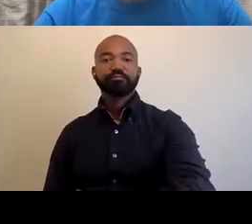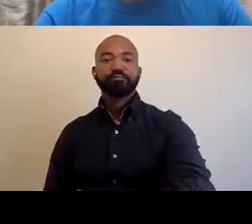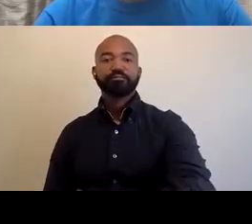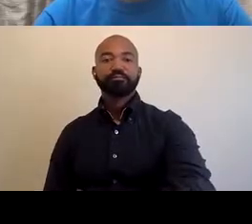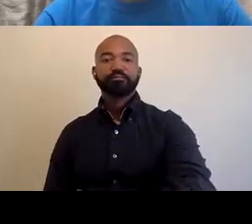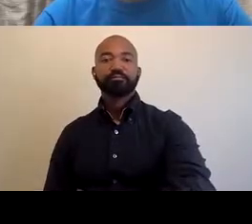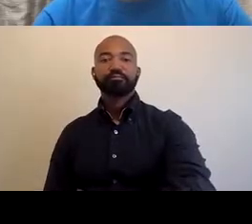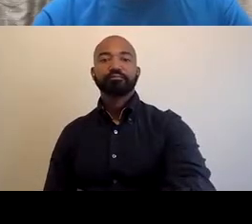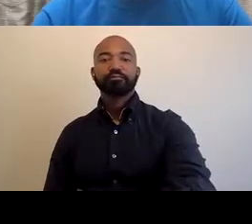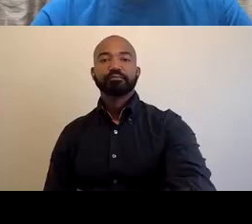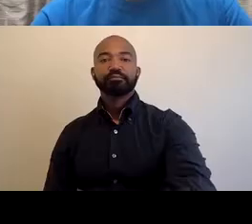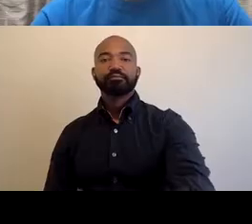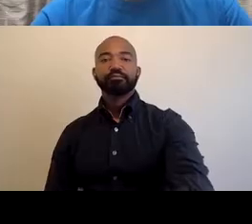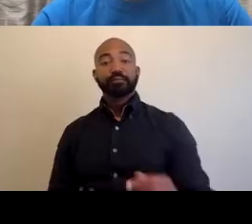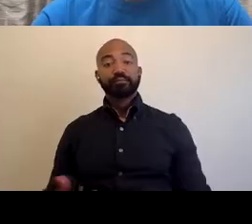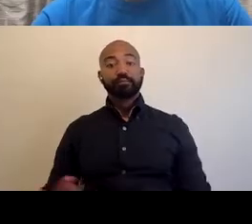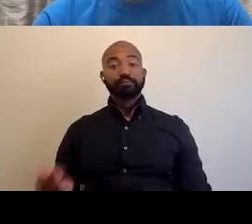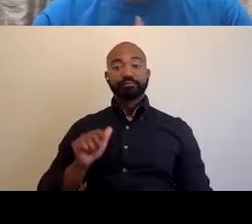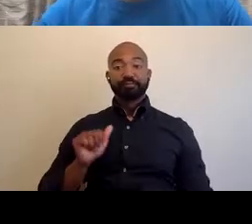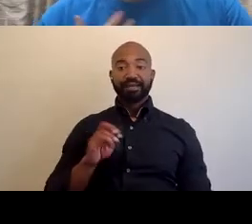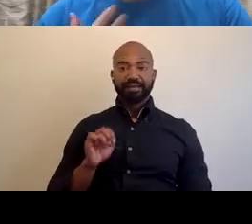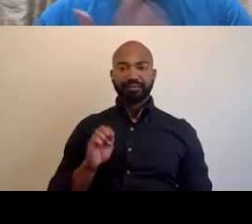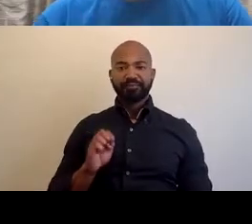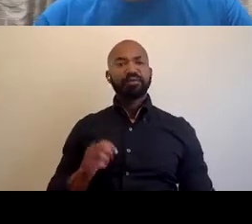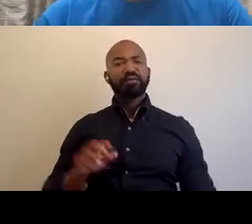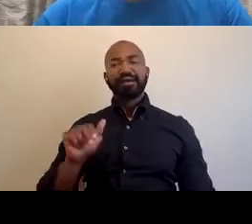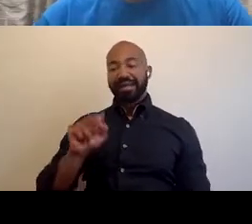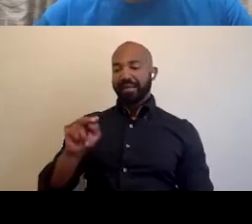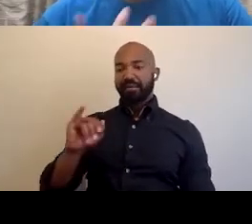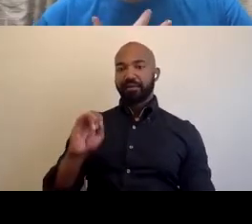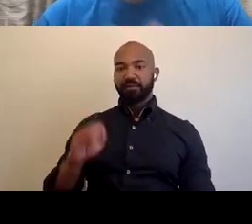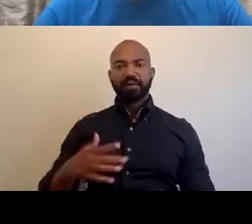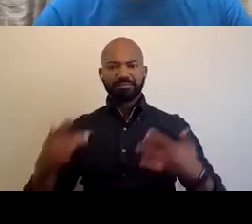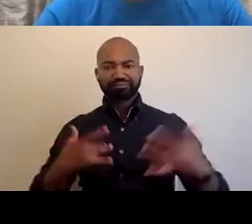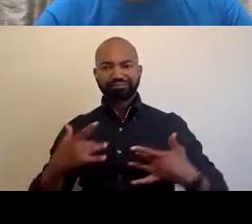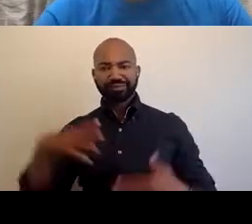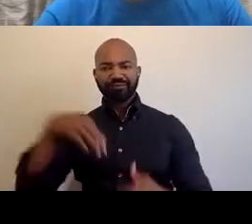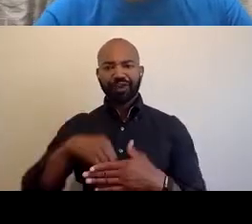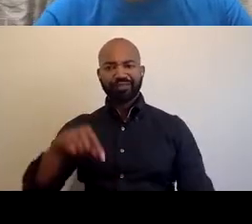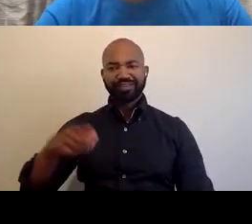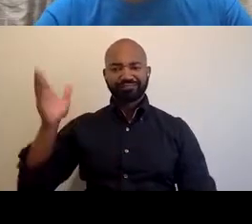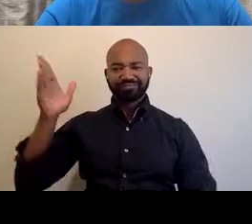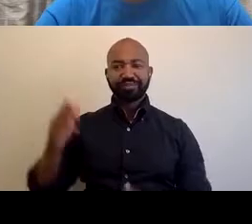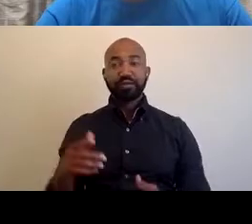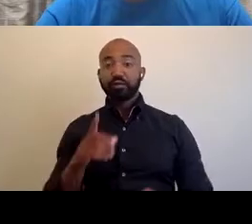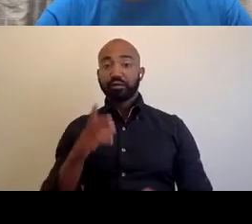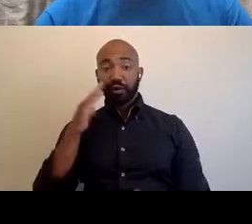I think that this is really great opportunity for me to share what I know about feminizing hormone therapy,